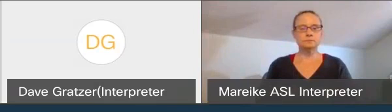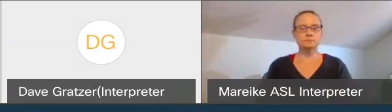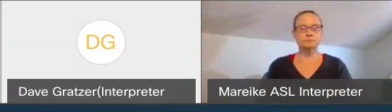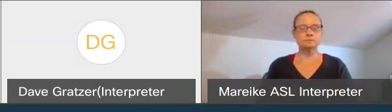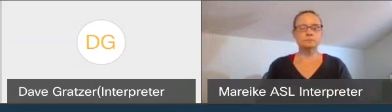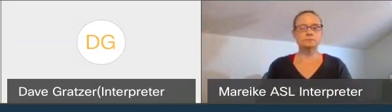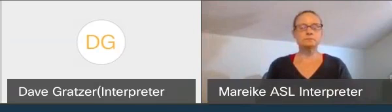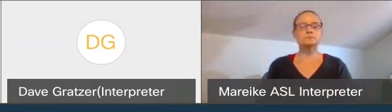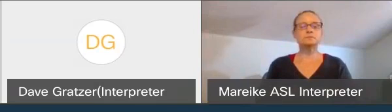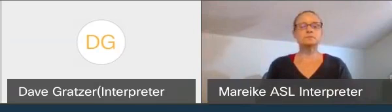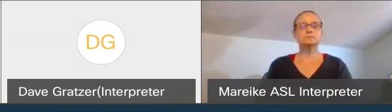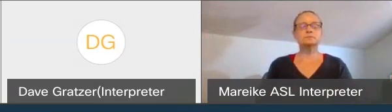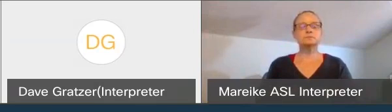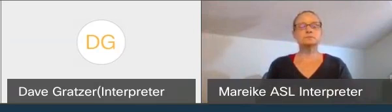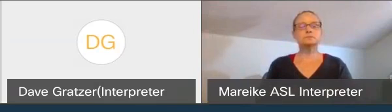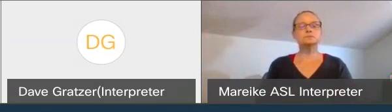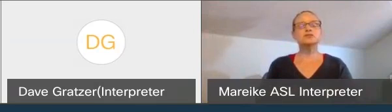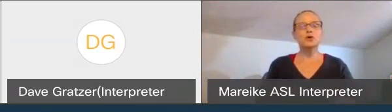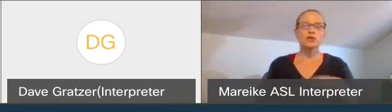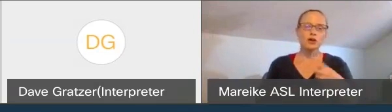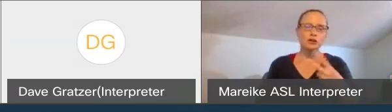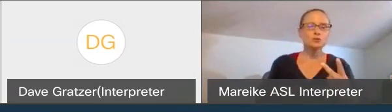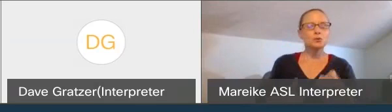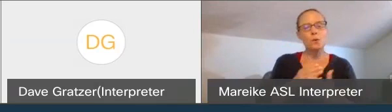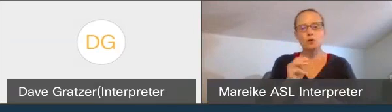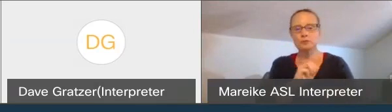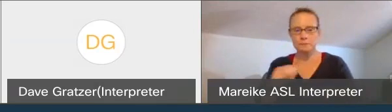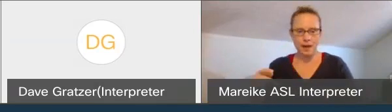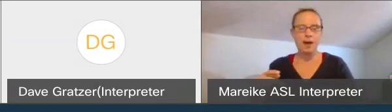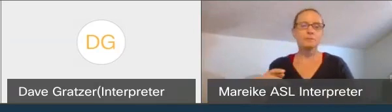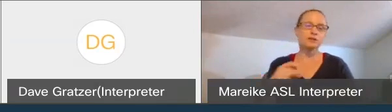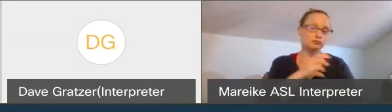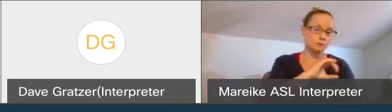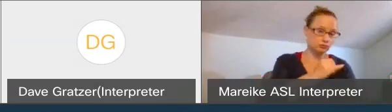Liening: So there are two obvious portions of MAAP. There's the criminal justice side and the treatment side.